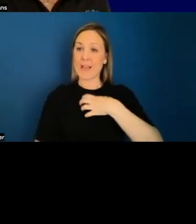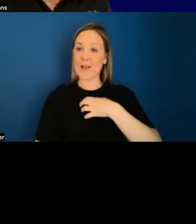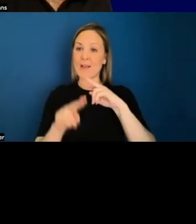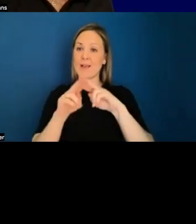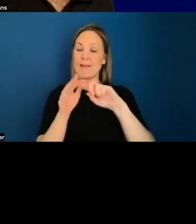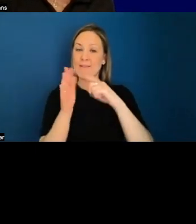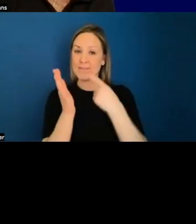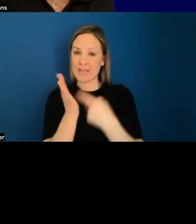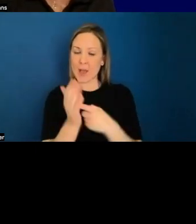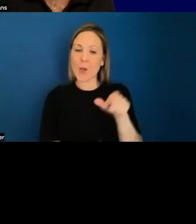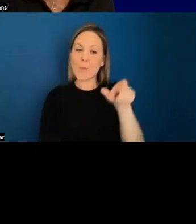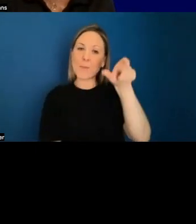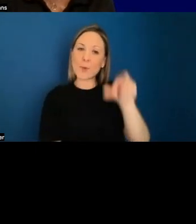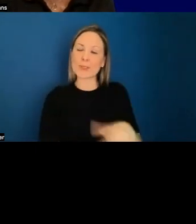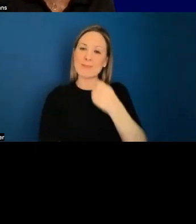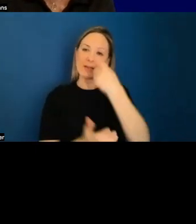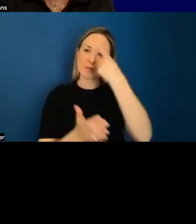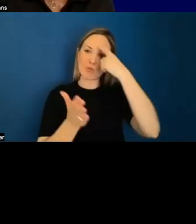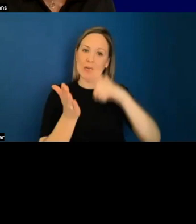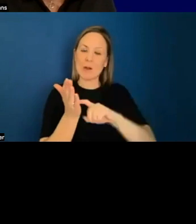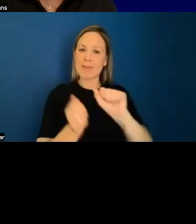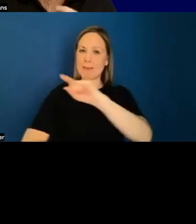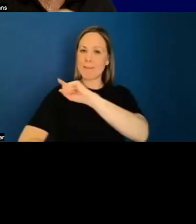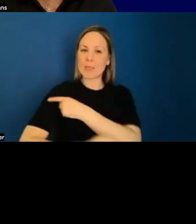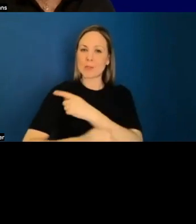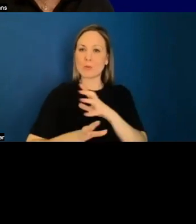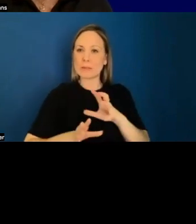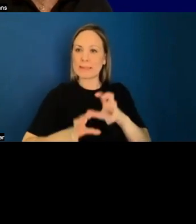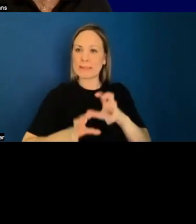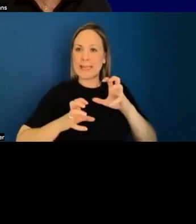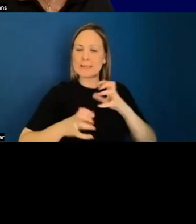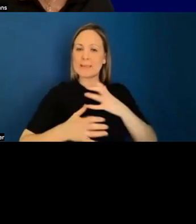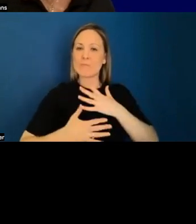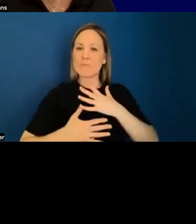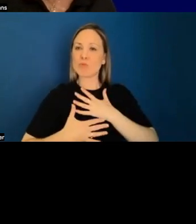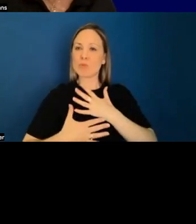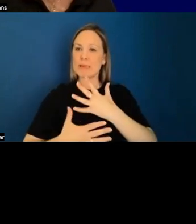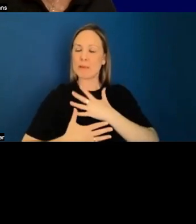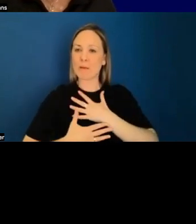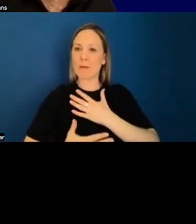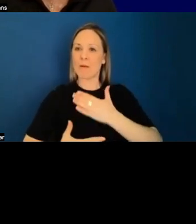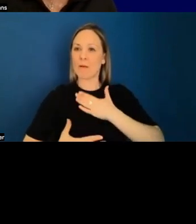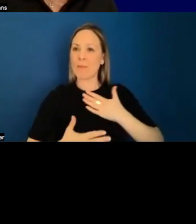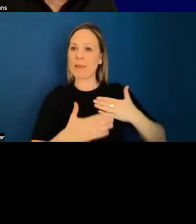recognise that their muscles are tense and their breathing is shallow and their heart is racing.